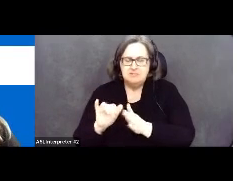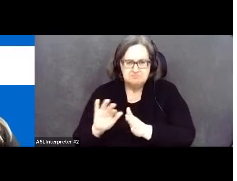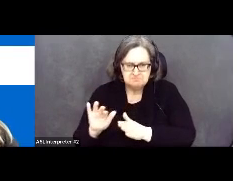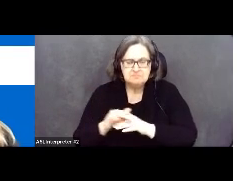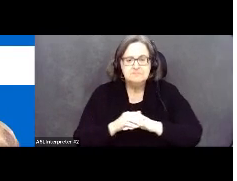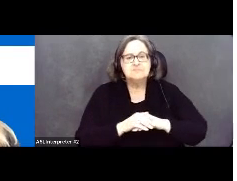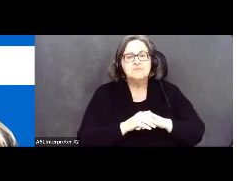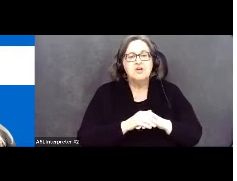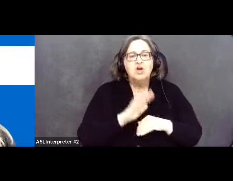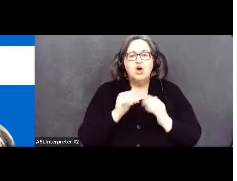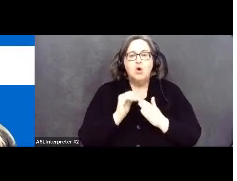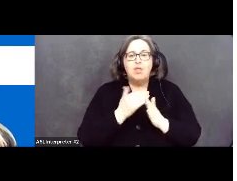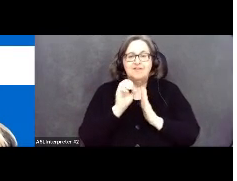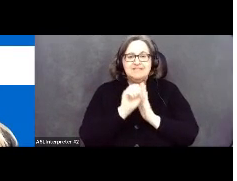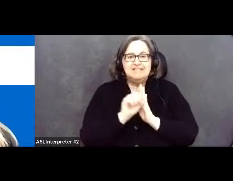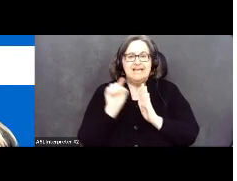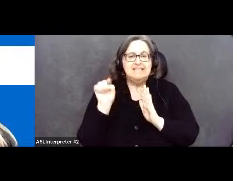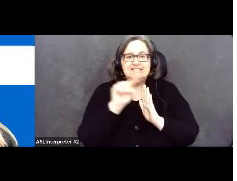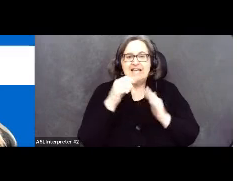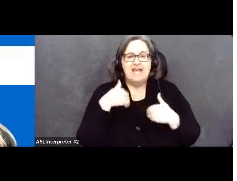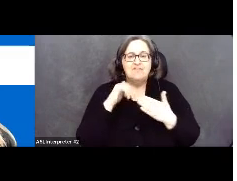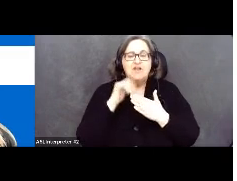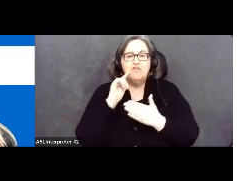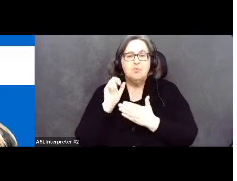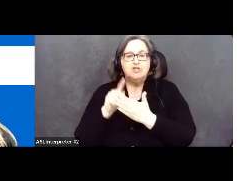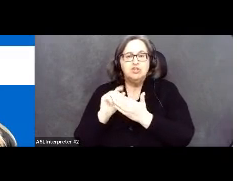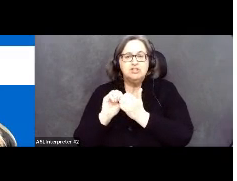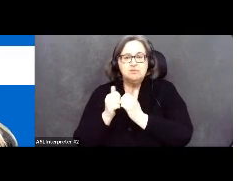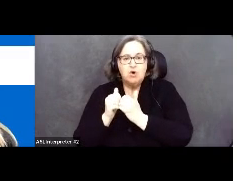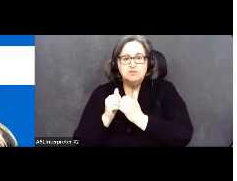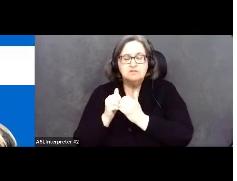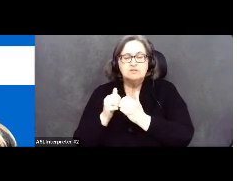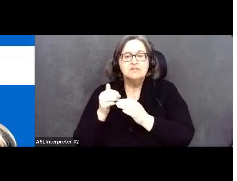So all of our states have that now for return to sports after a concussion.